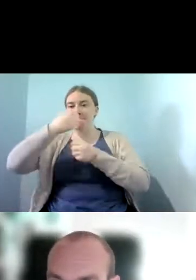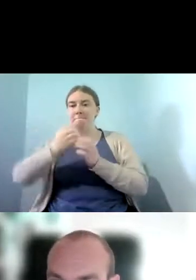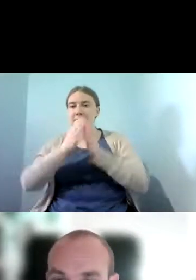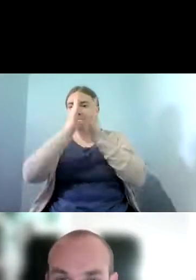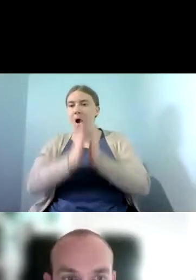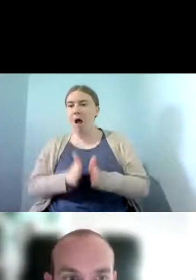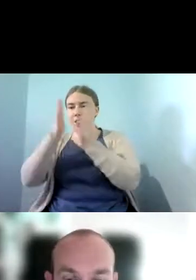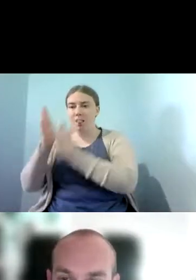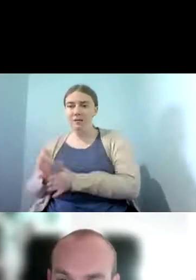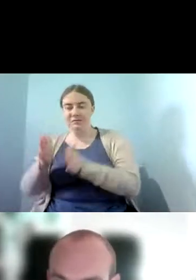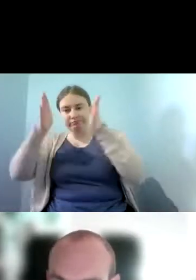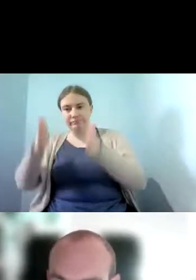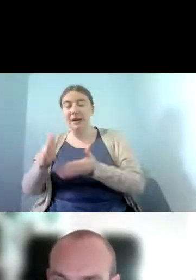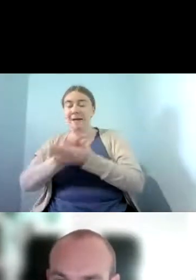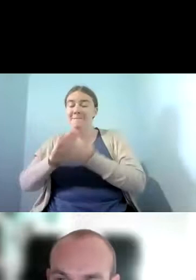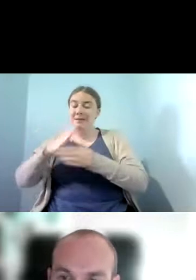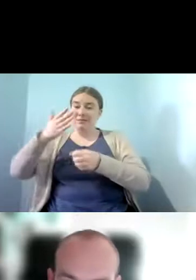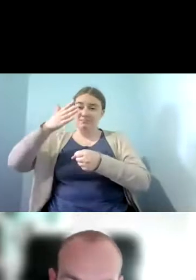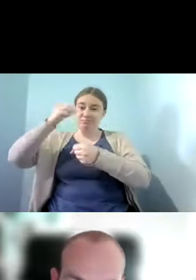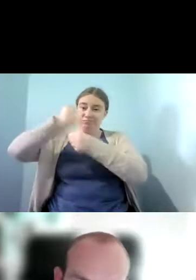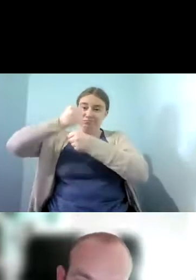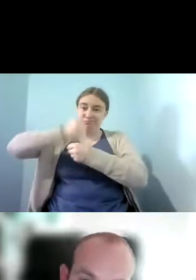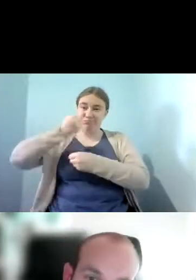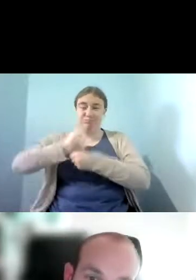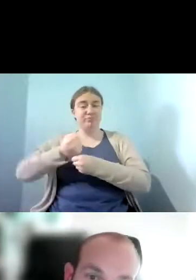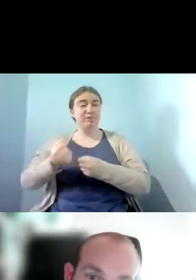so that the the hammer fits completely over the top and we found that we could